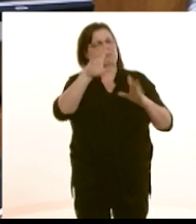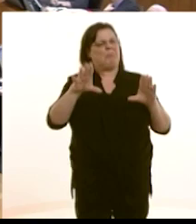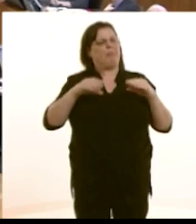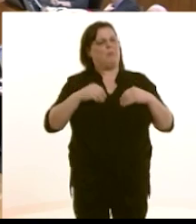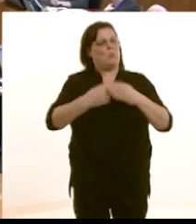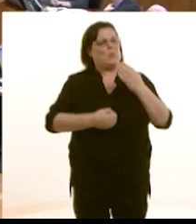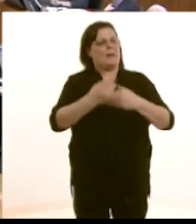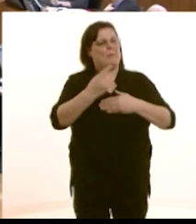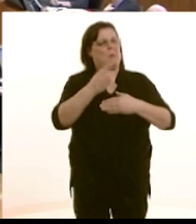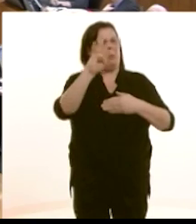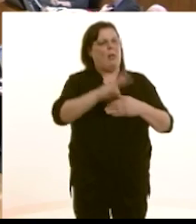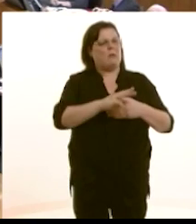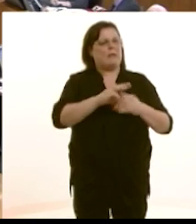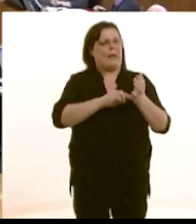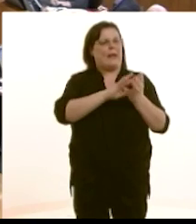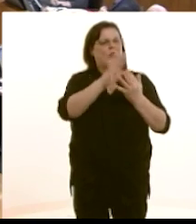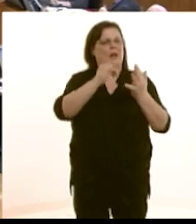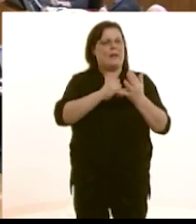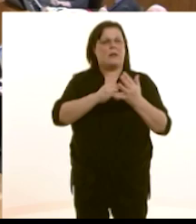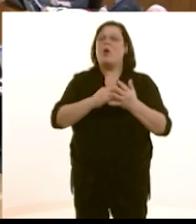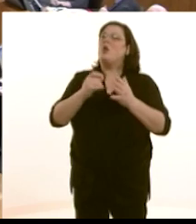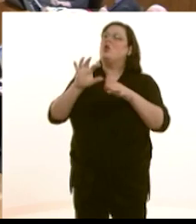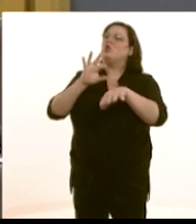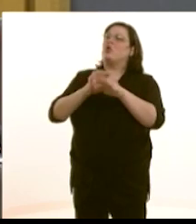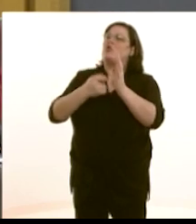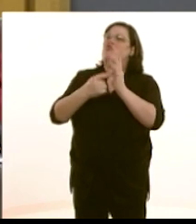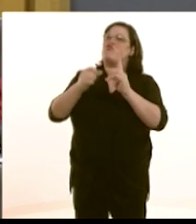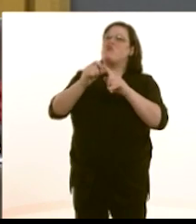Roop made is, and I quote: Leanne Wood: ëIn Wales staff turnover in